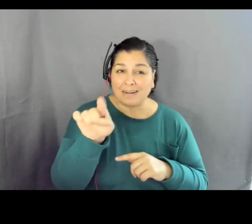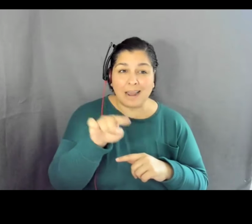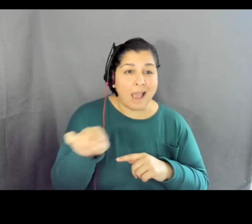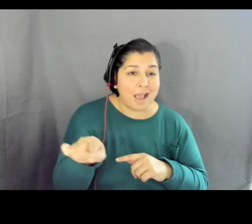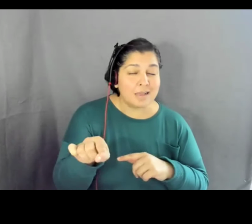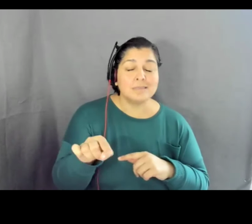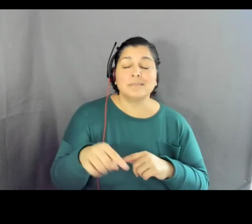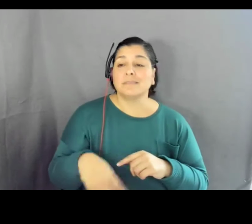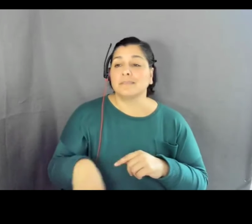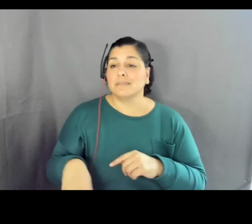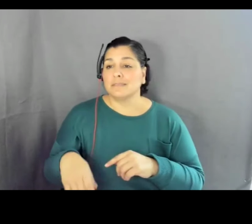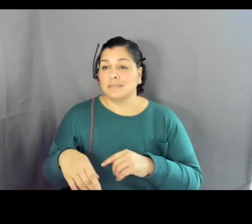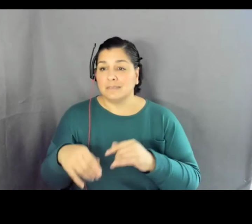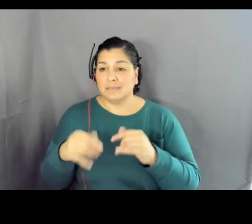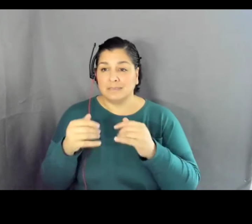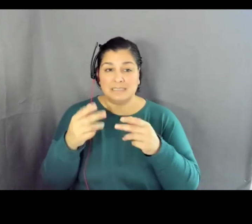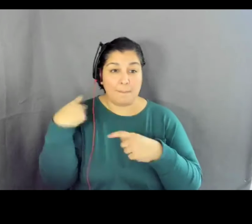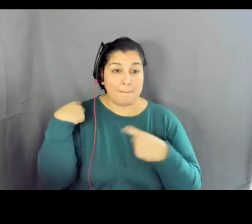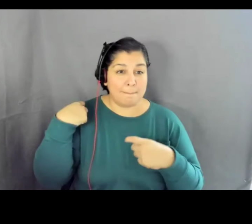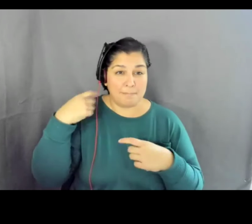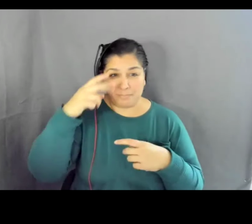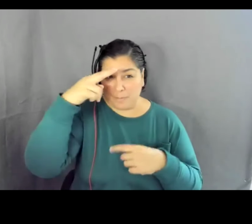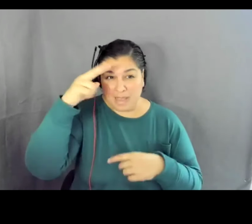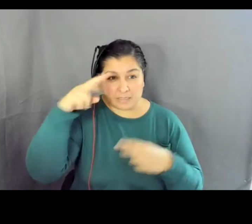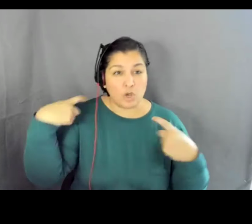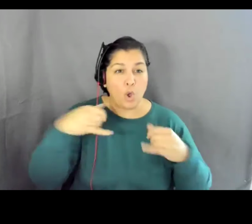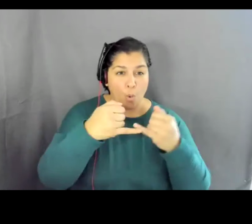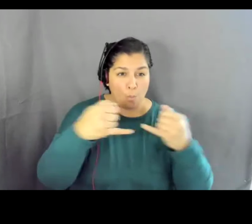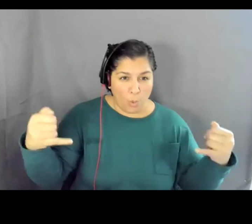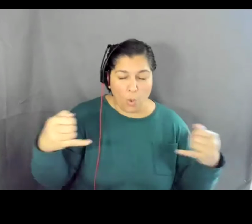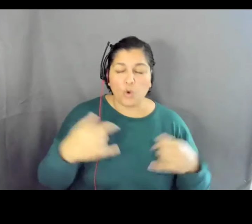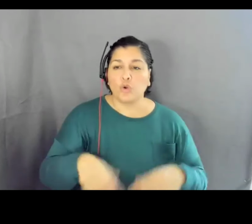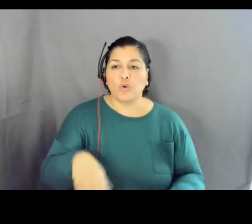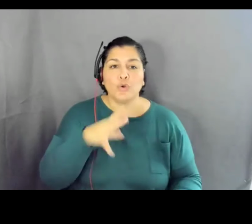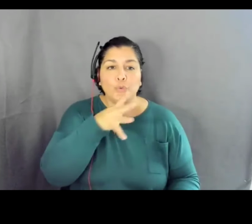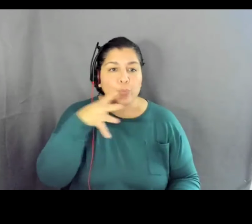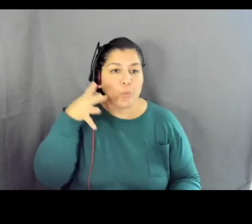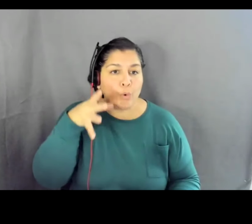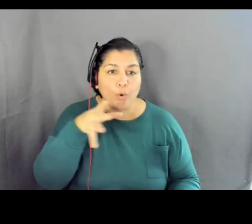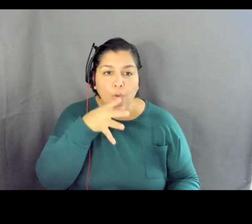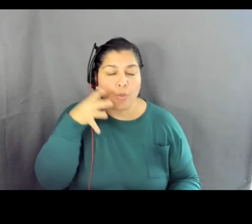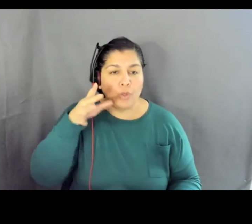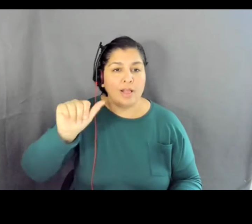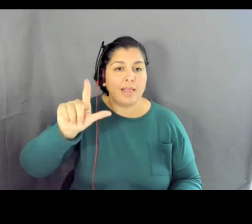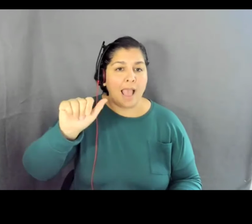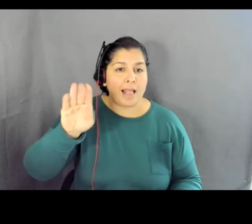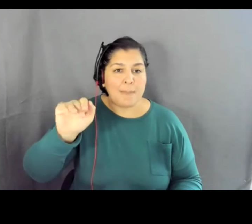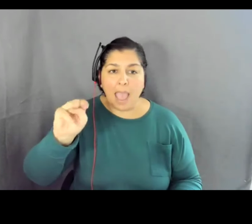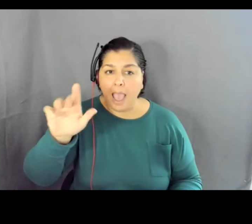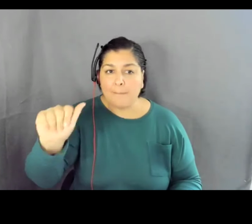We were working in rural Alabama. We were working with about 150 native artists outside of Albuquerque,